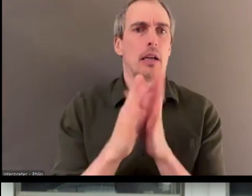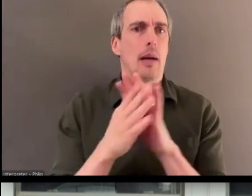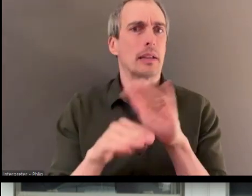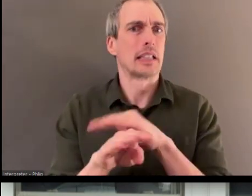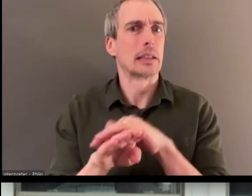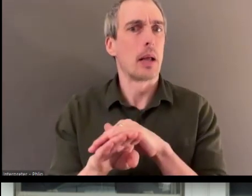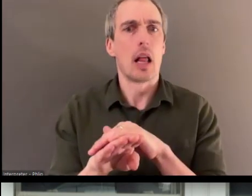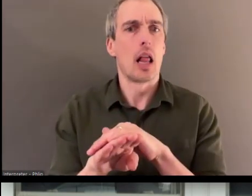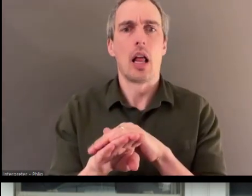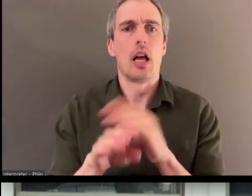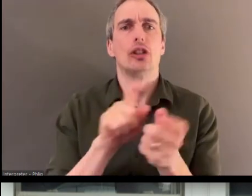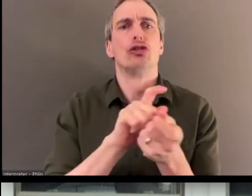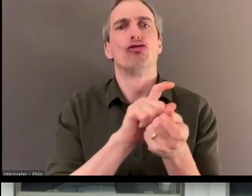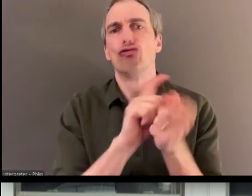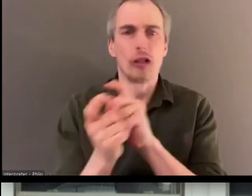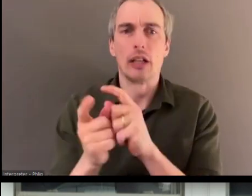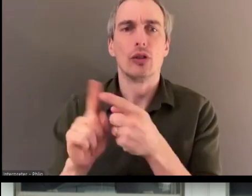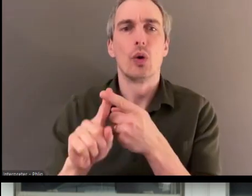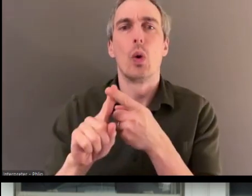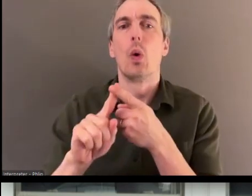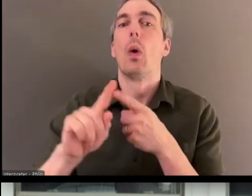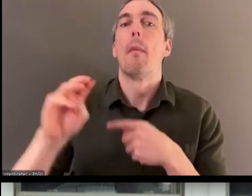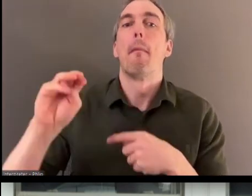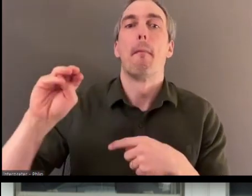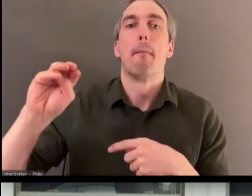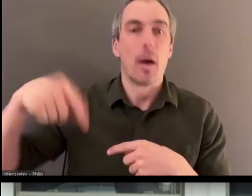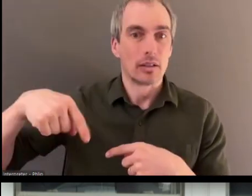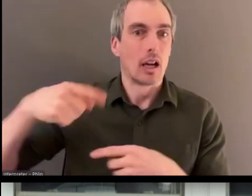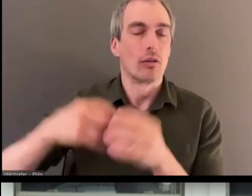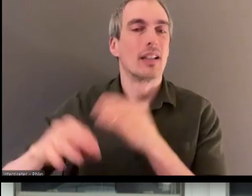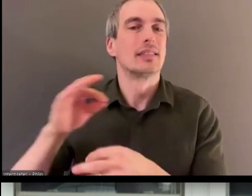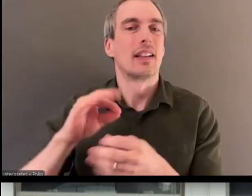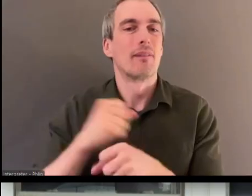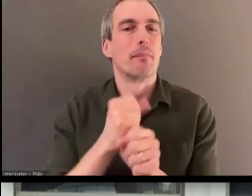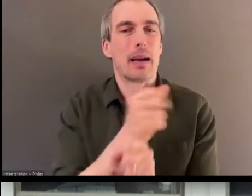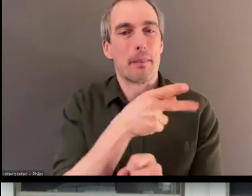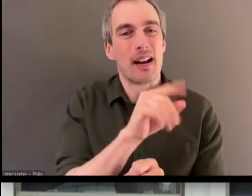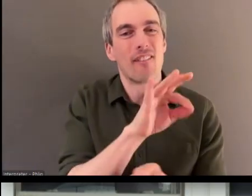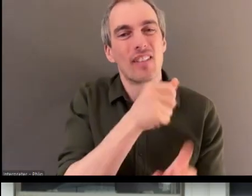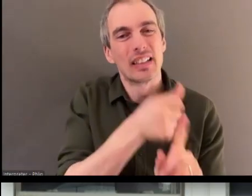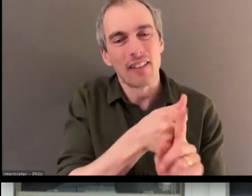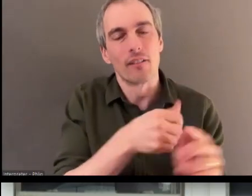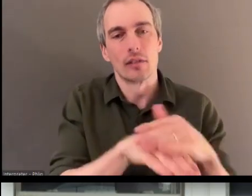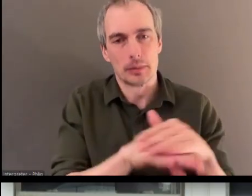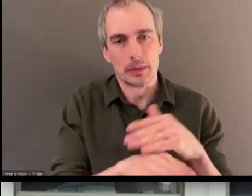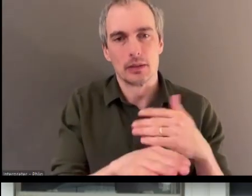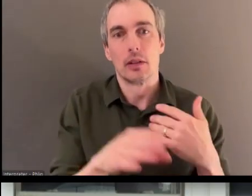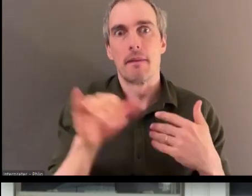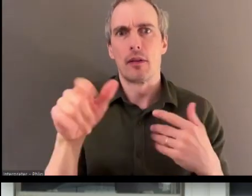Because many, many months and even years, in my case, of trying to find that magic